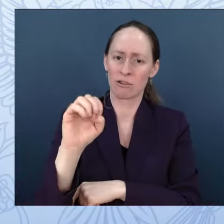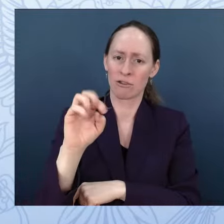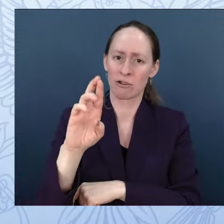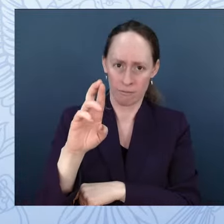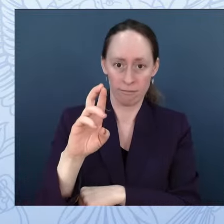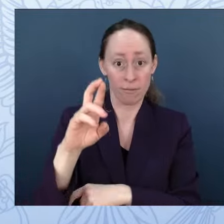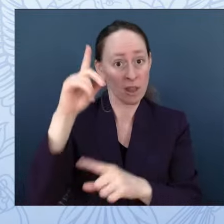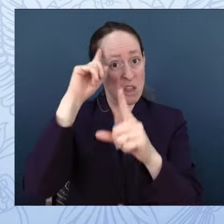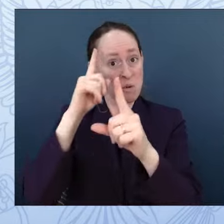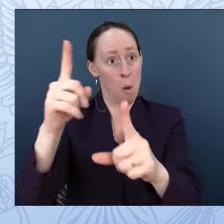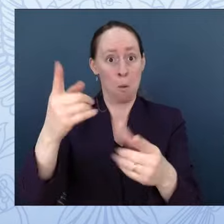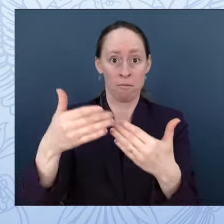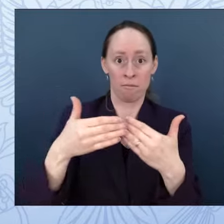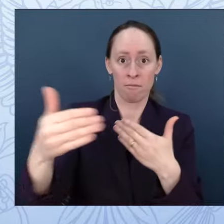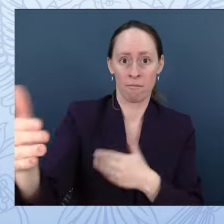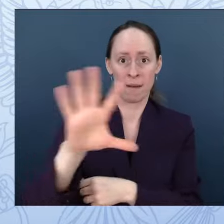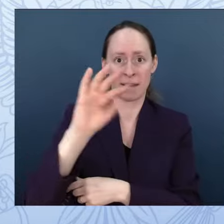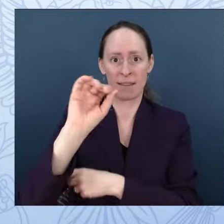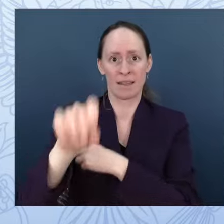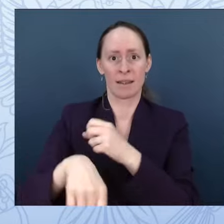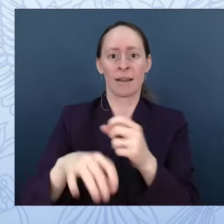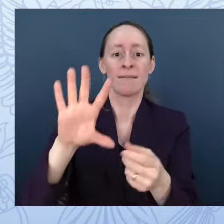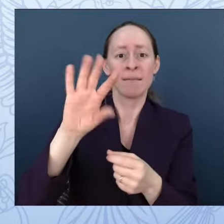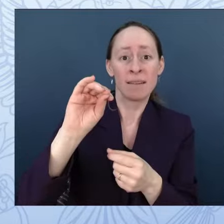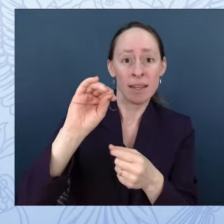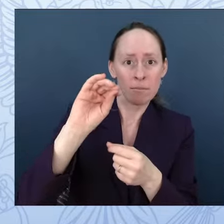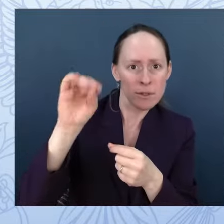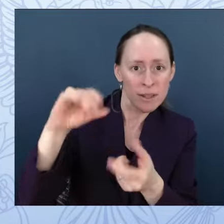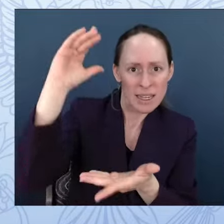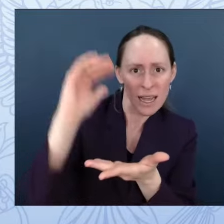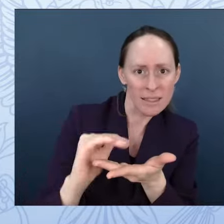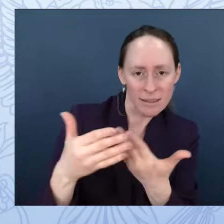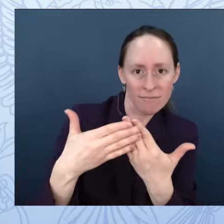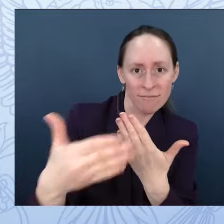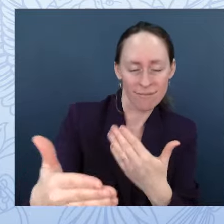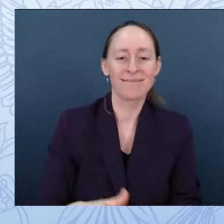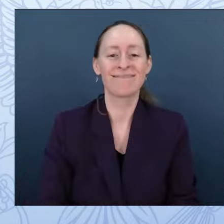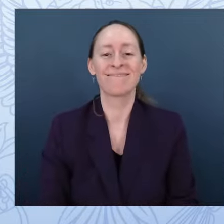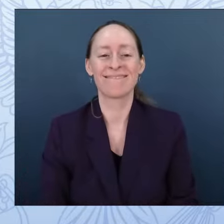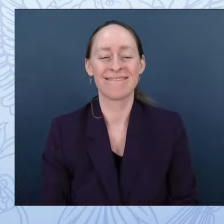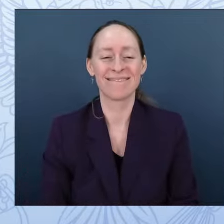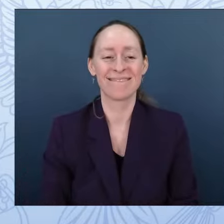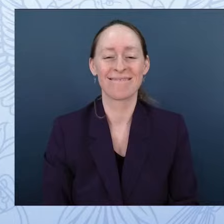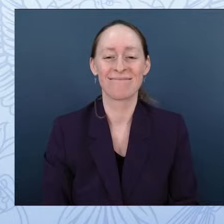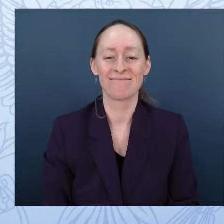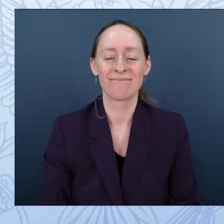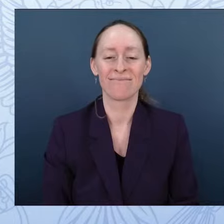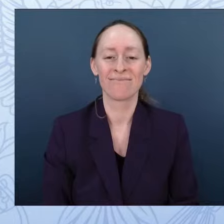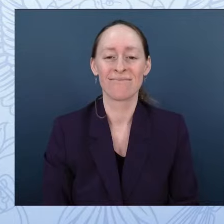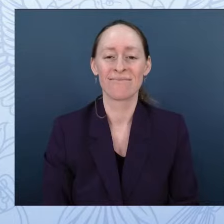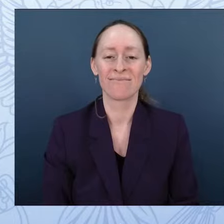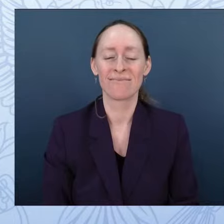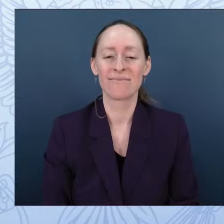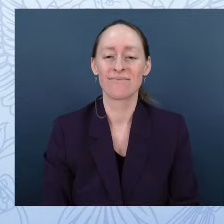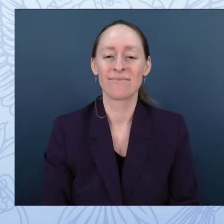who would otherwise die from cancer between now and 2047, and to boost support, which is the topic that we're talking about today,